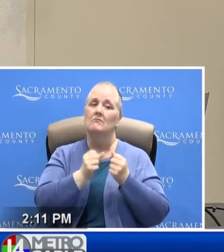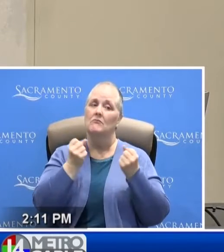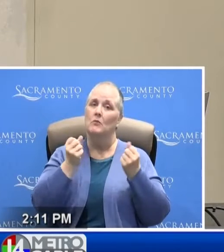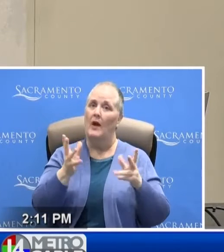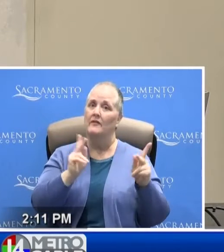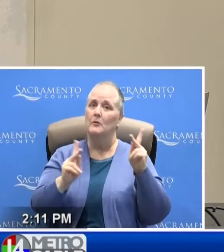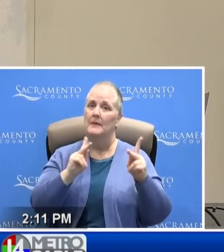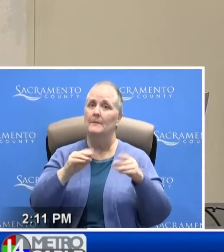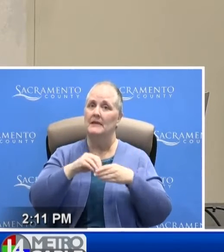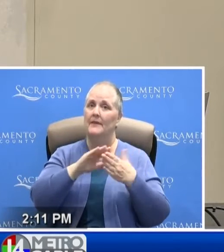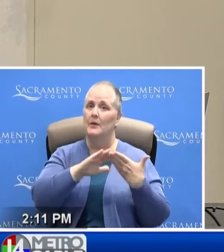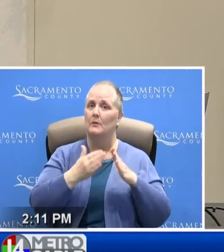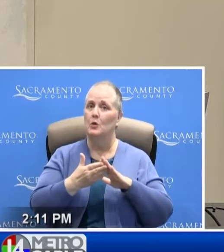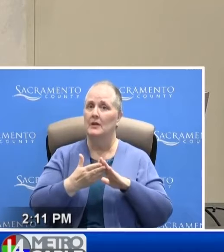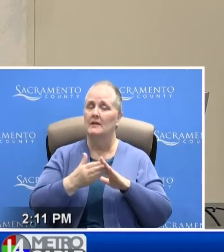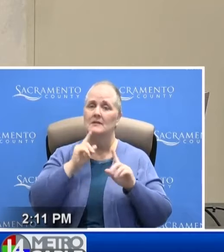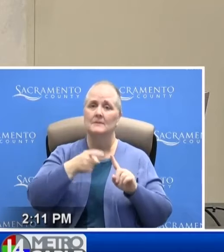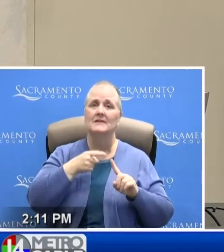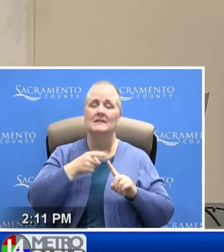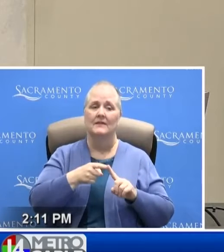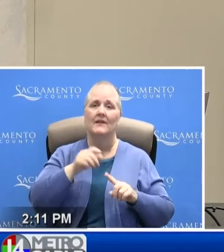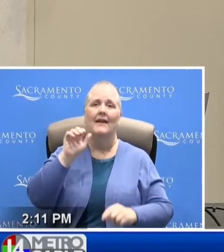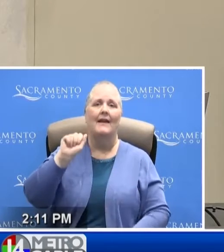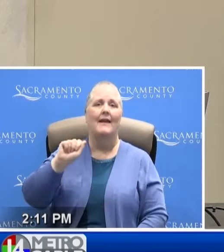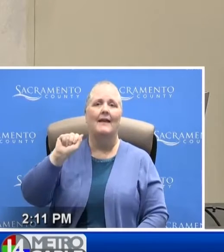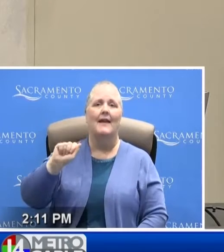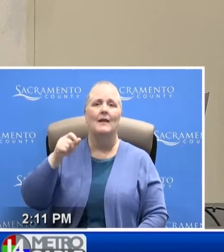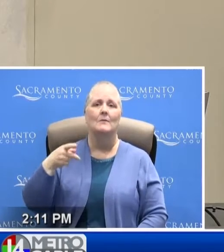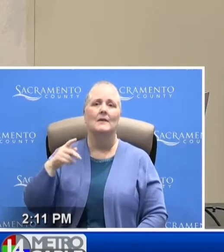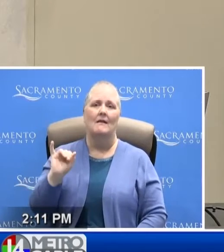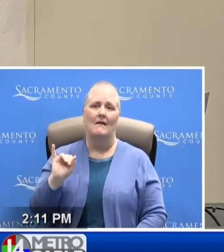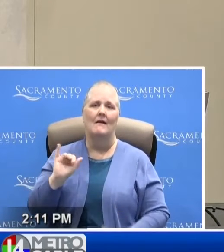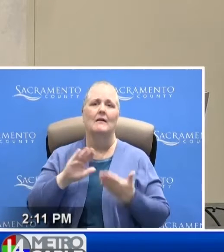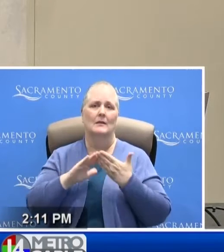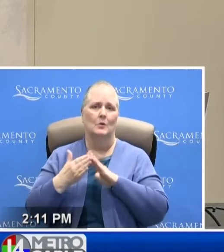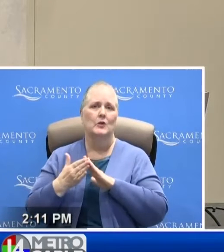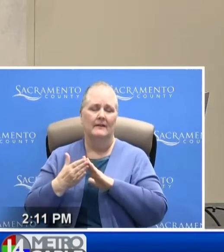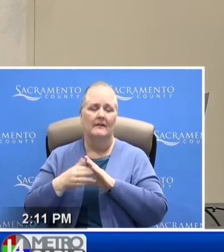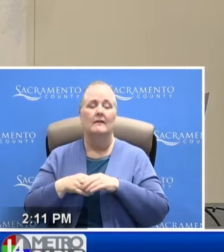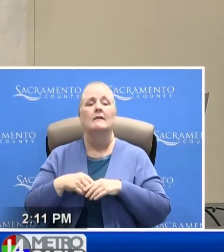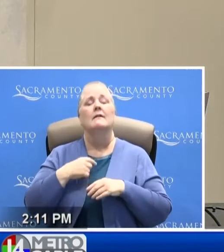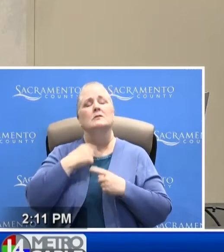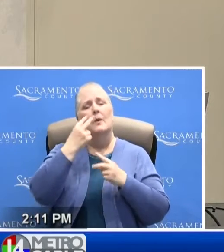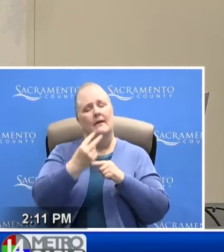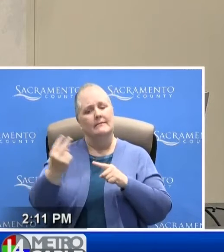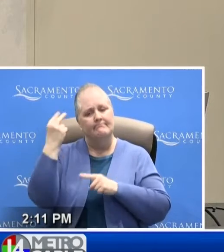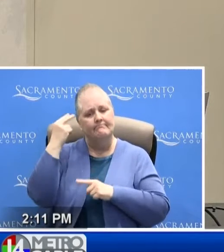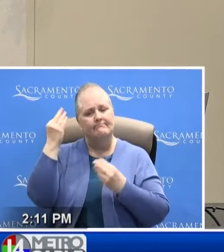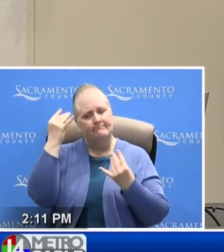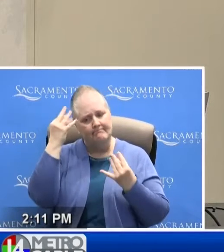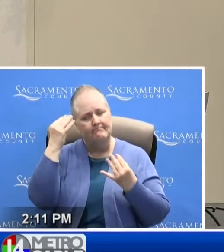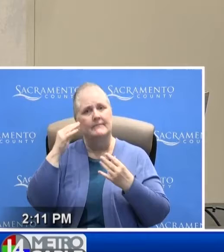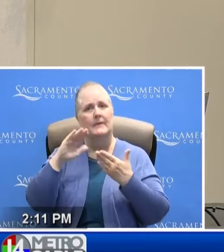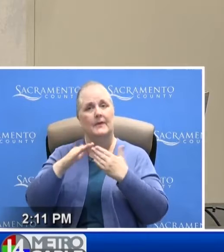and people in the community, particularly the AAPI community. And when I reflect upon what the community that I'm hearing